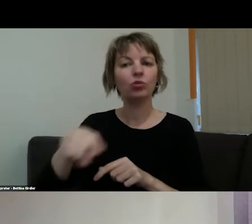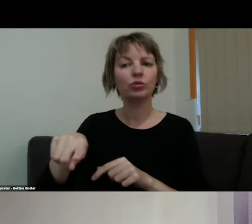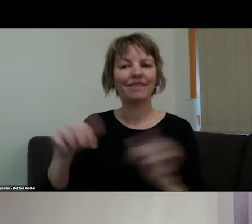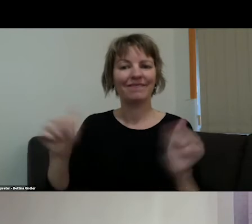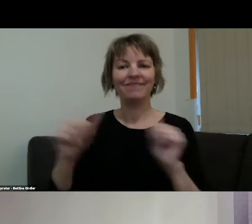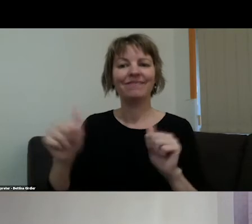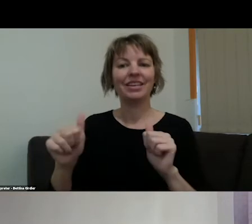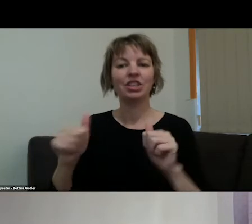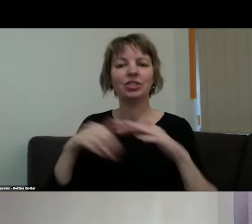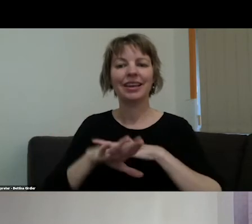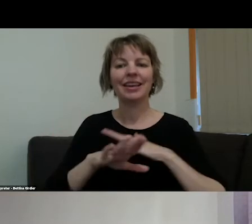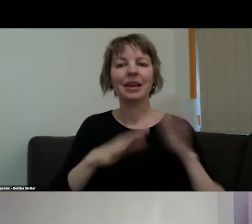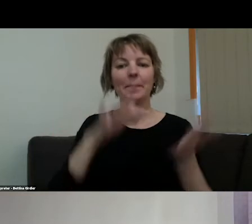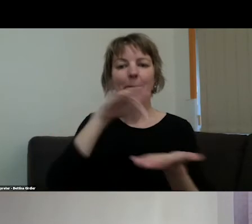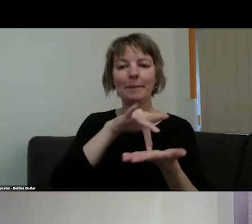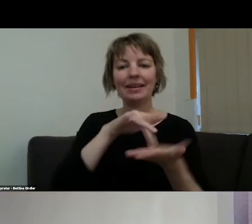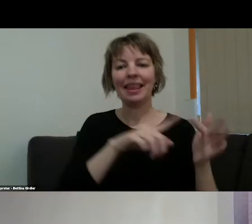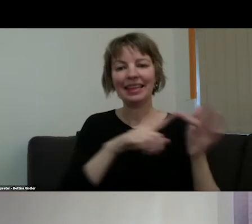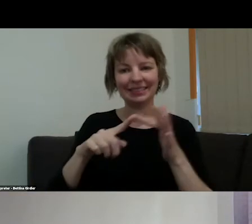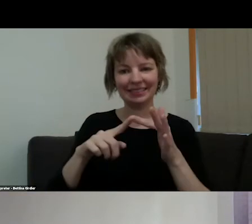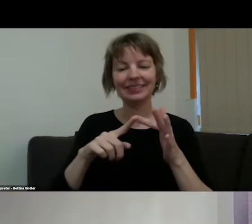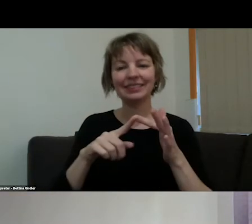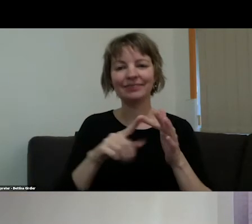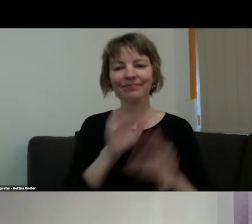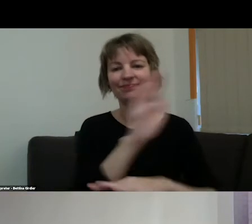in the Middle East. And we use a series of creative workshops